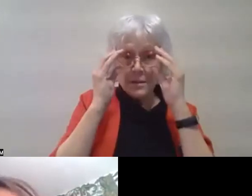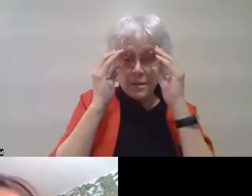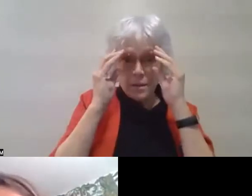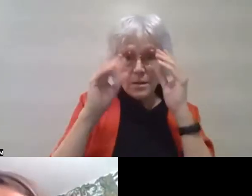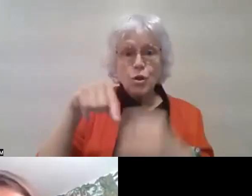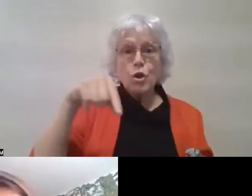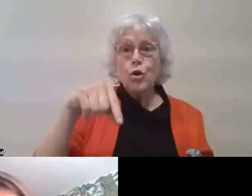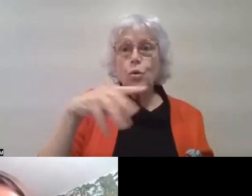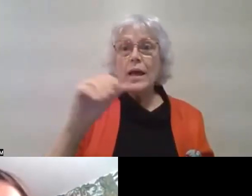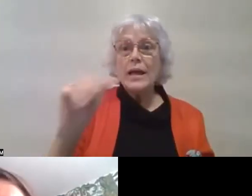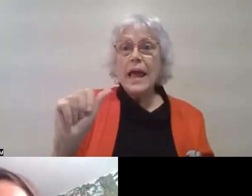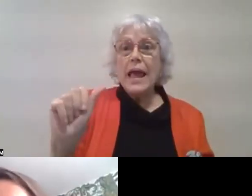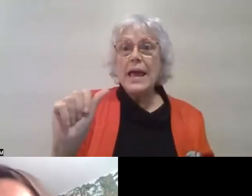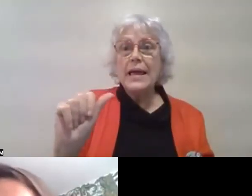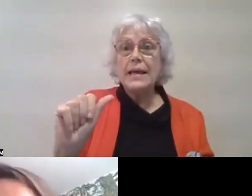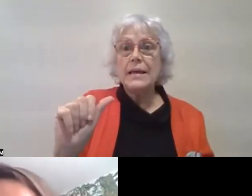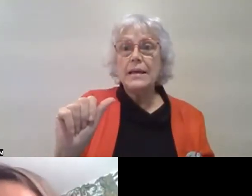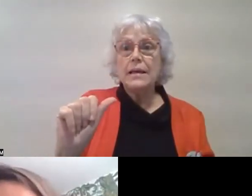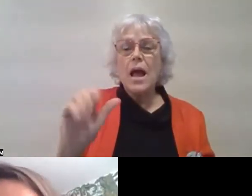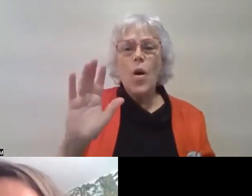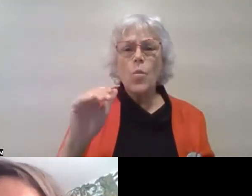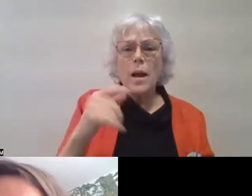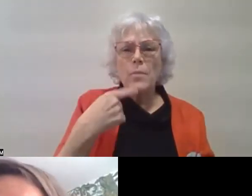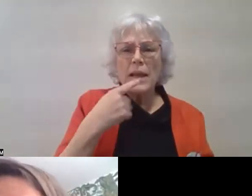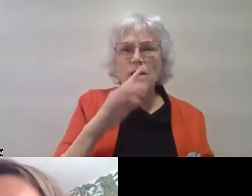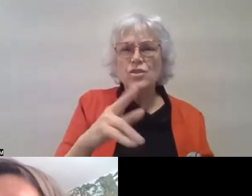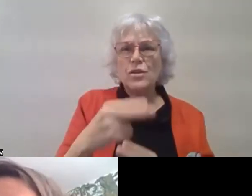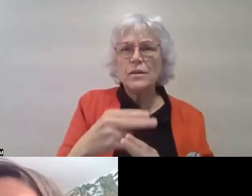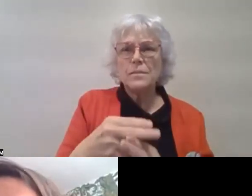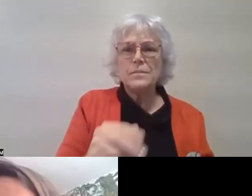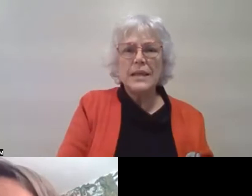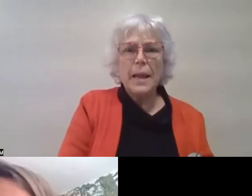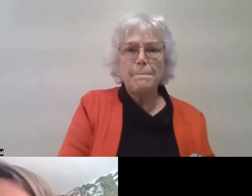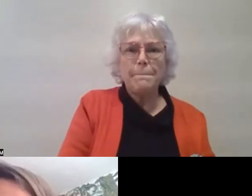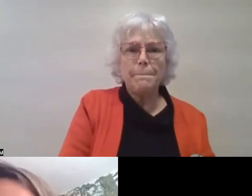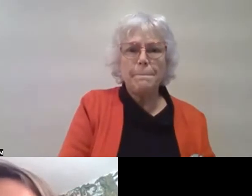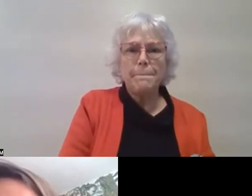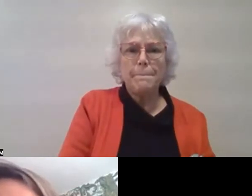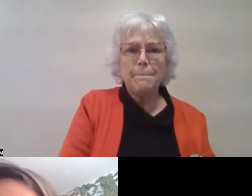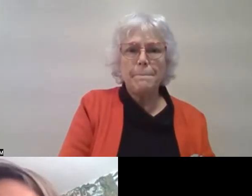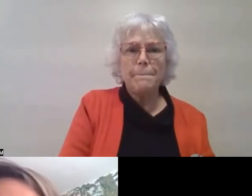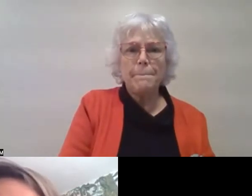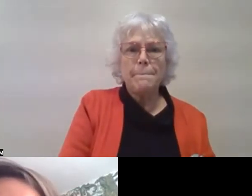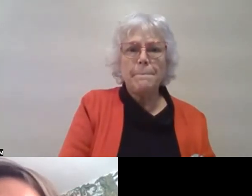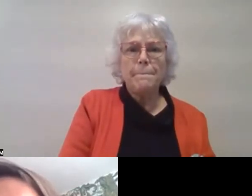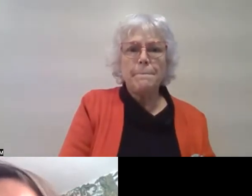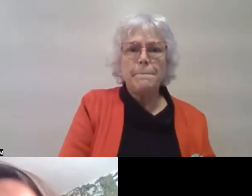pronouncing the name correctly, this is from Timotheus Gordon Junior, are there current